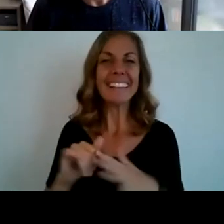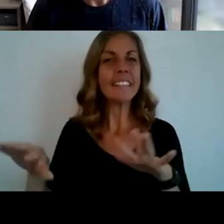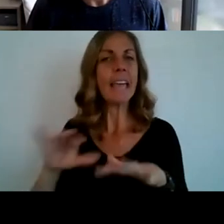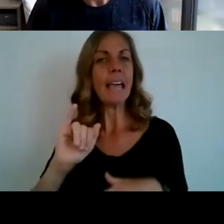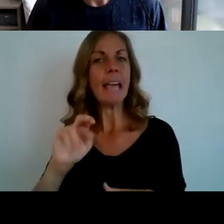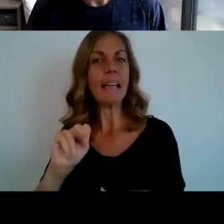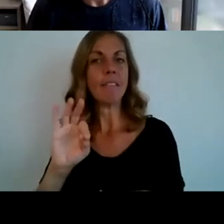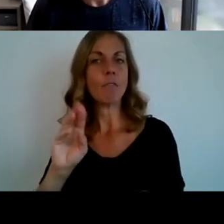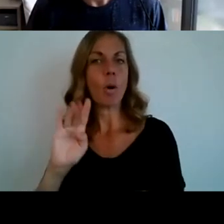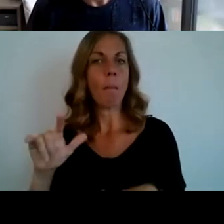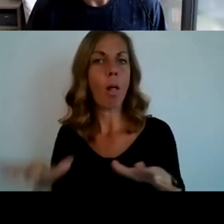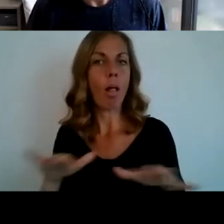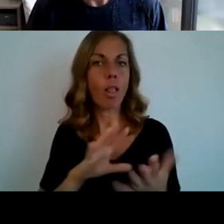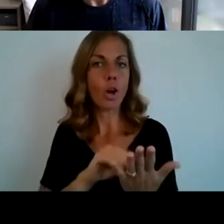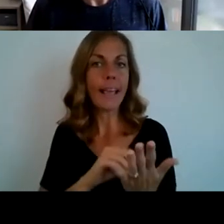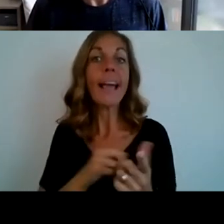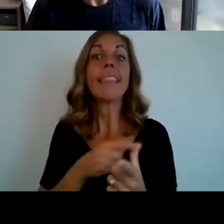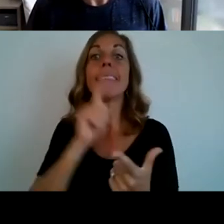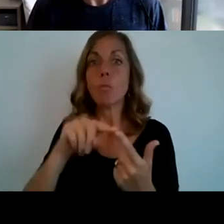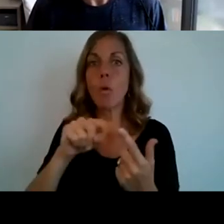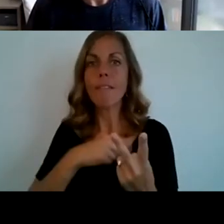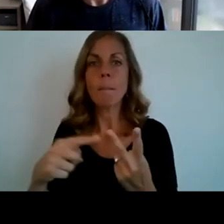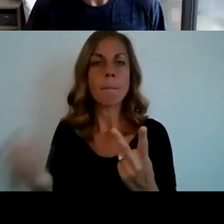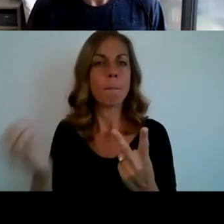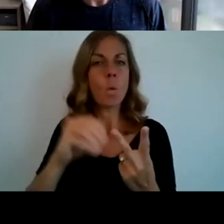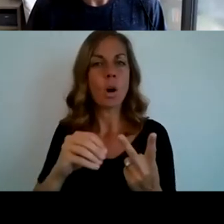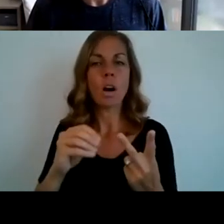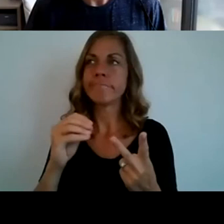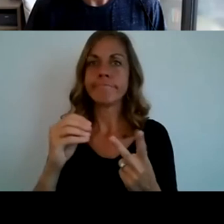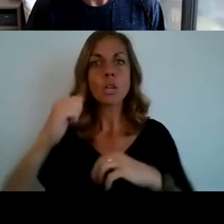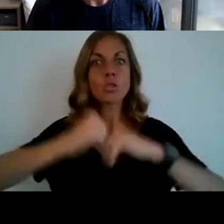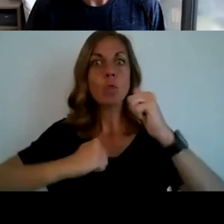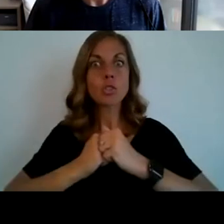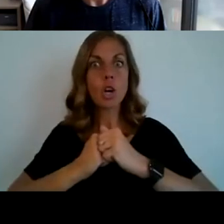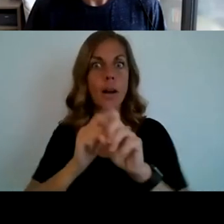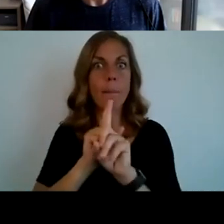and then the more structured apprenticeship training where you would do an 18 month accessibility